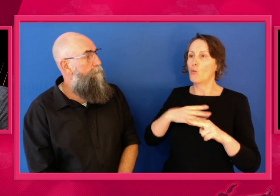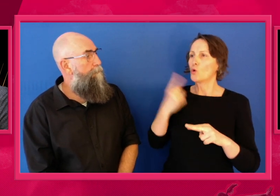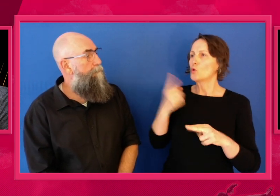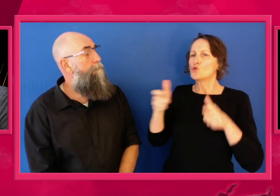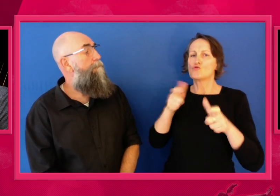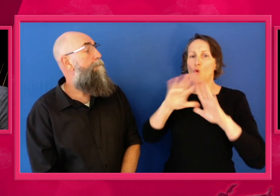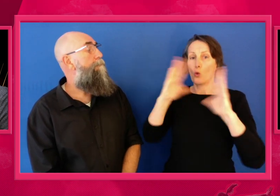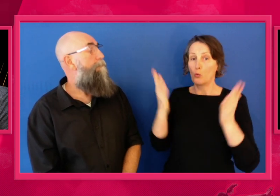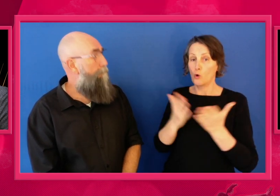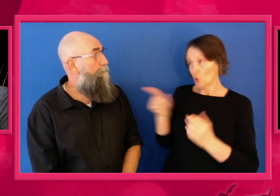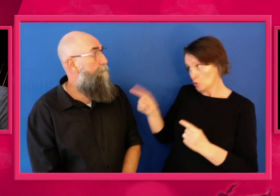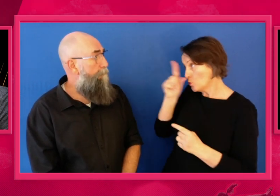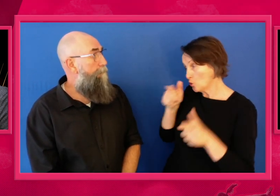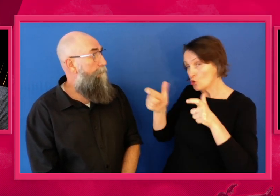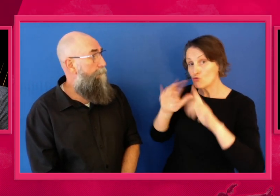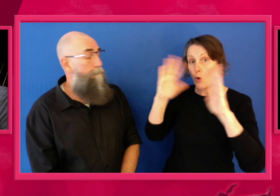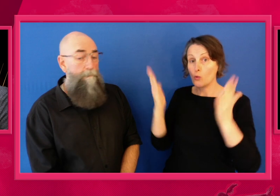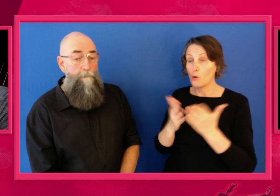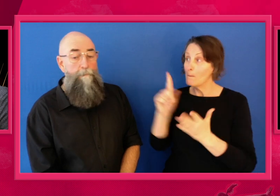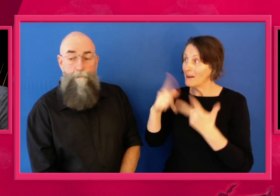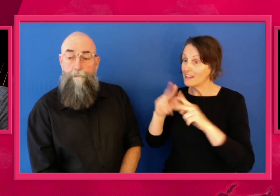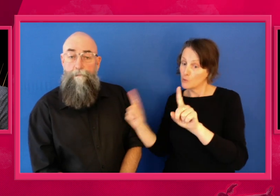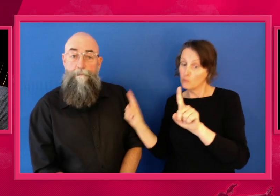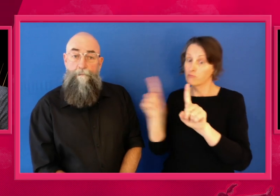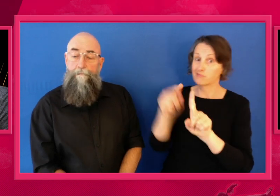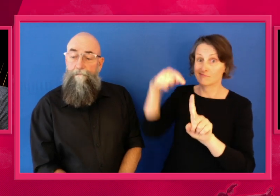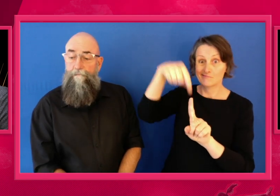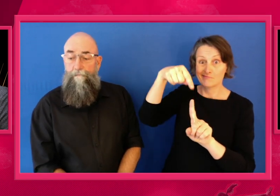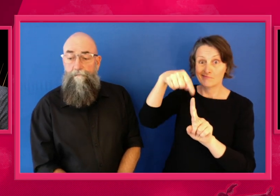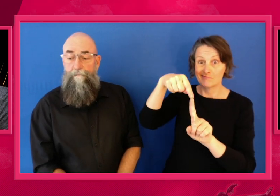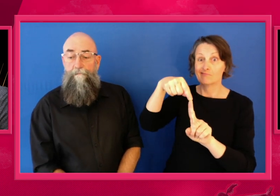could be there. But if you teamed up with the man that I'm most looking forward to seeing